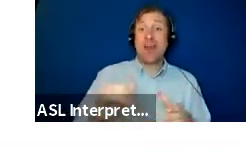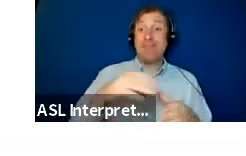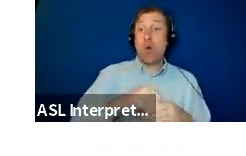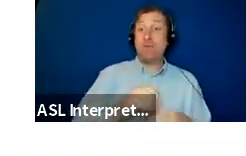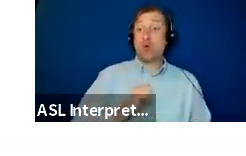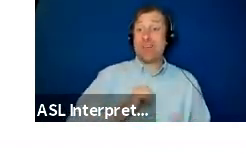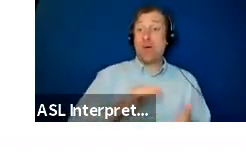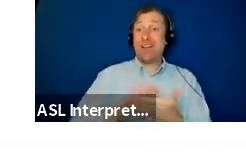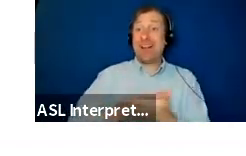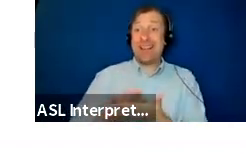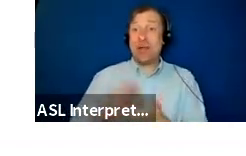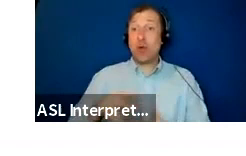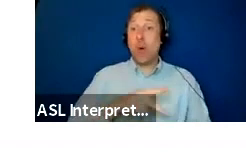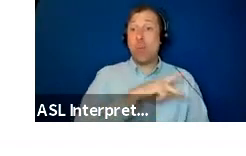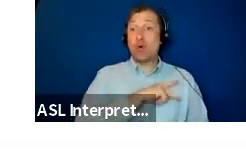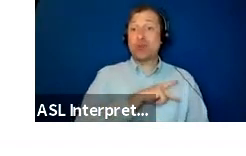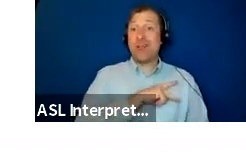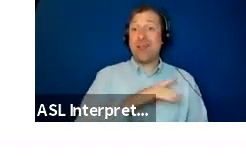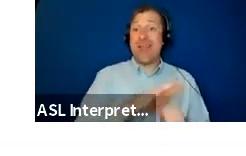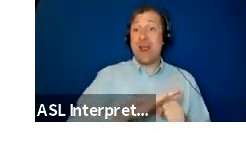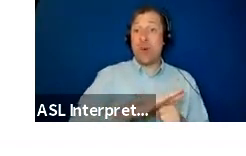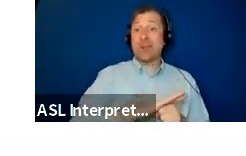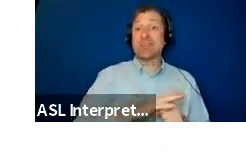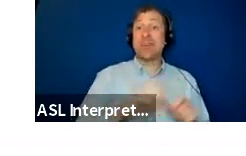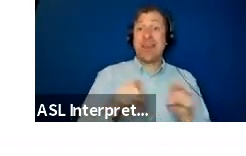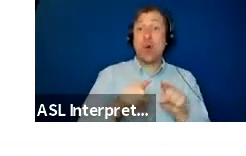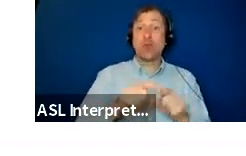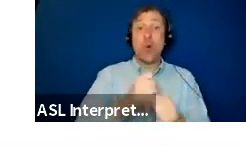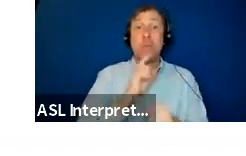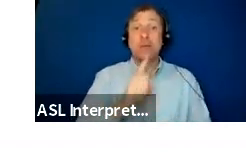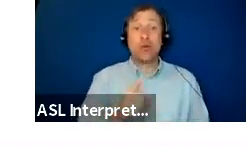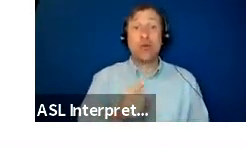sanitizing your personal areas, and also making sure, in the protocols